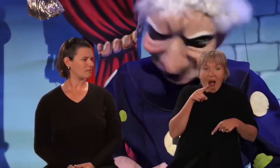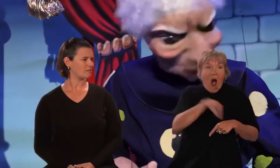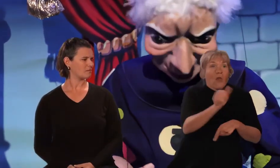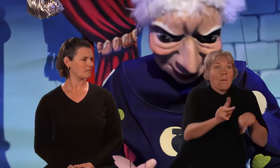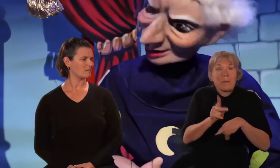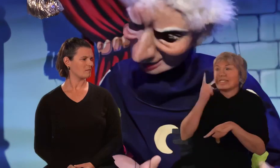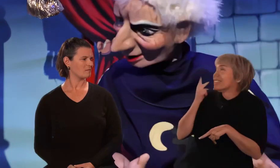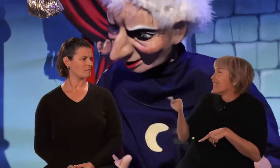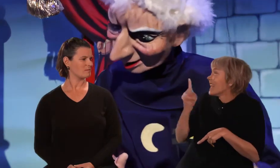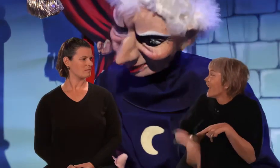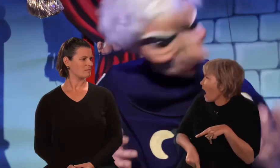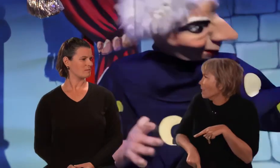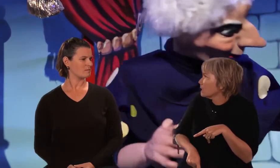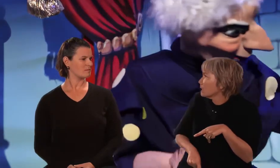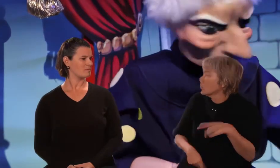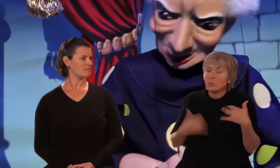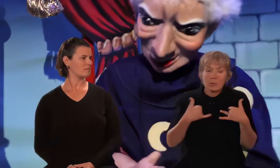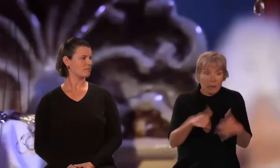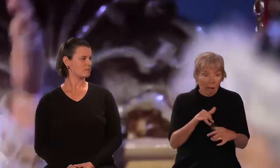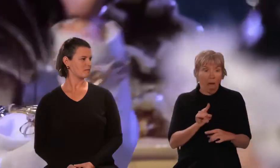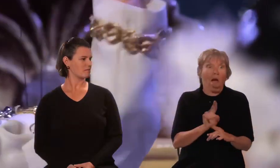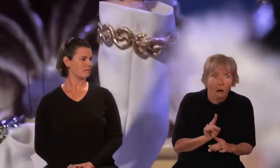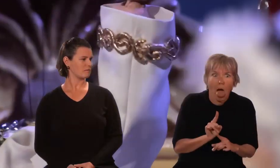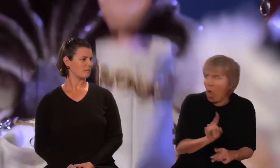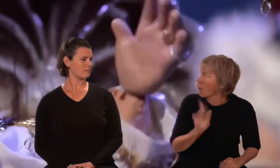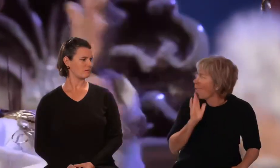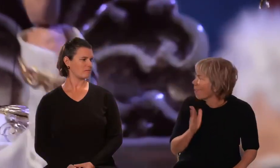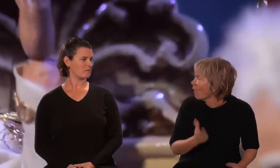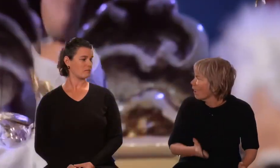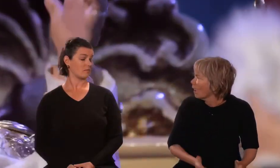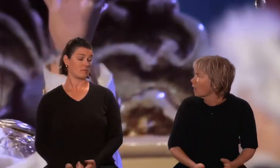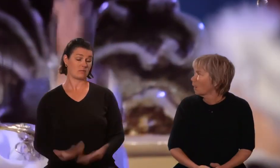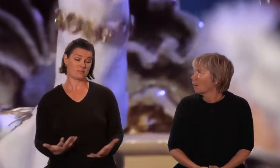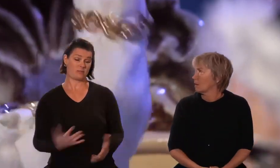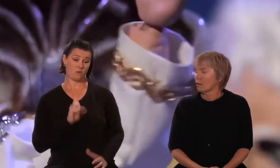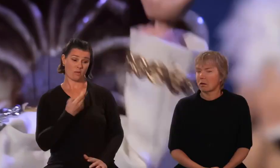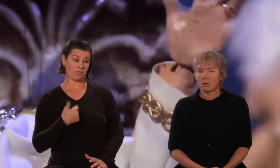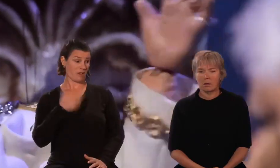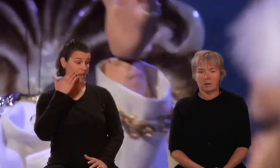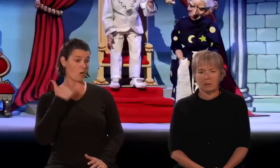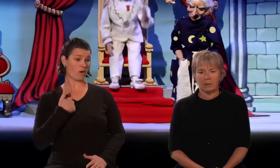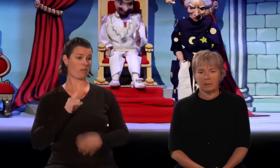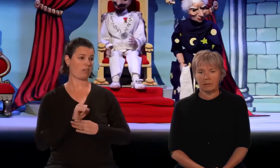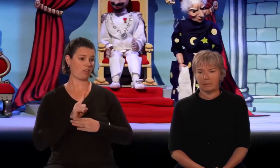It is not supposed to keep you from bumping into things. (piano notes play) [King] All I know is, I kept bumping into things. (sour note plays)